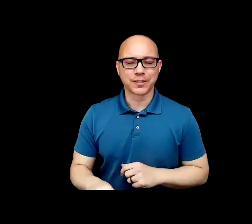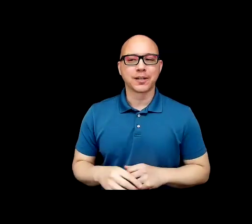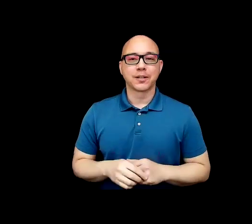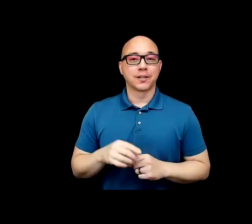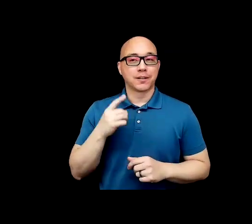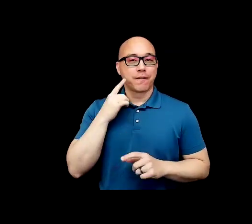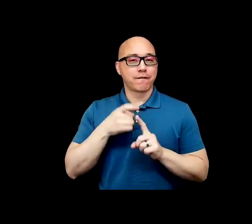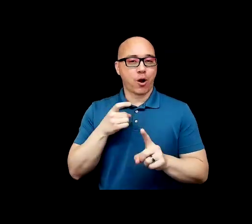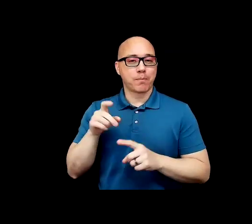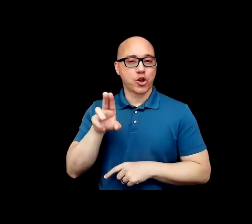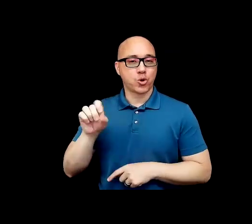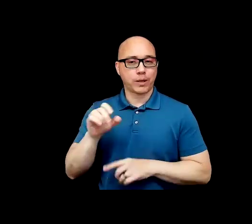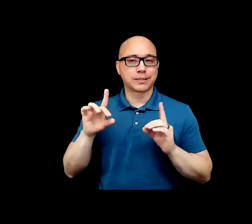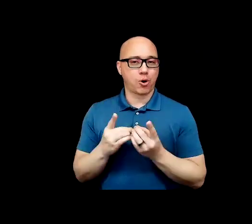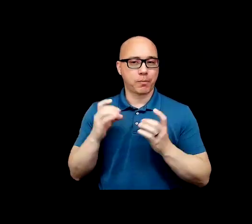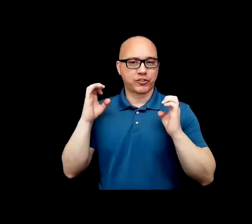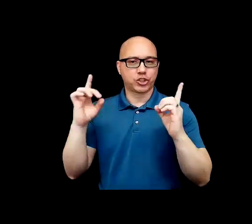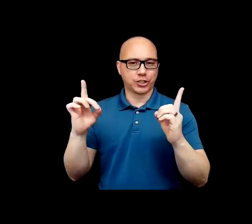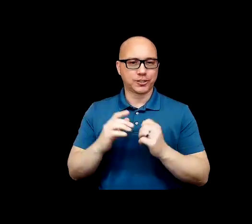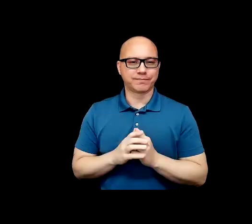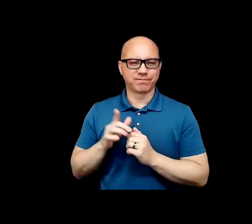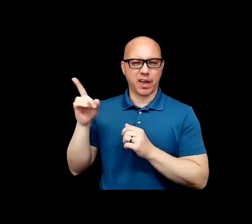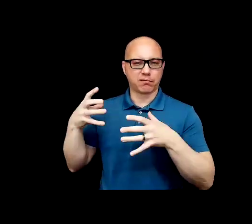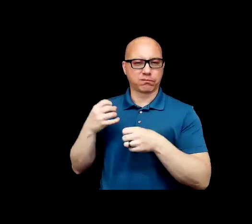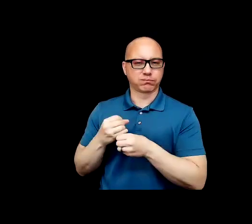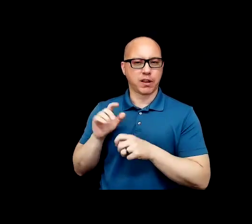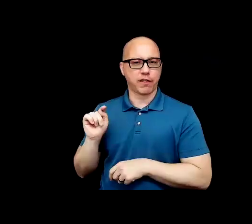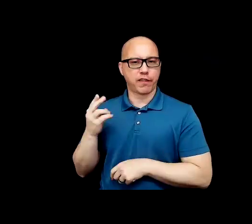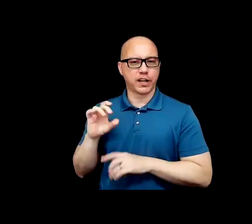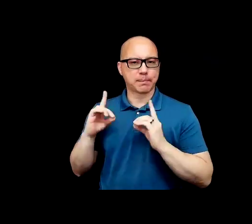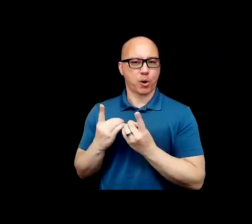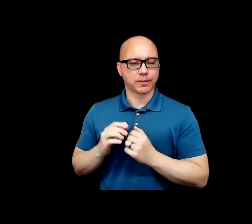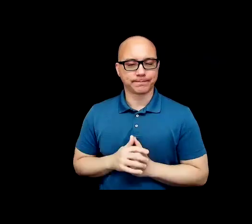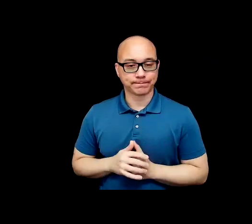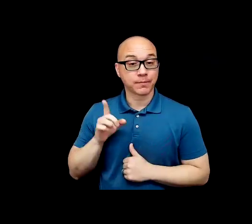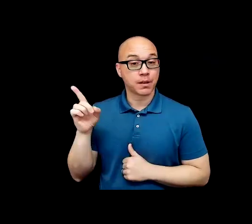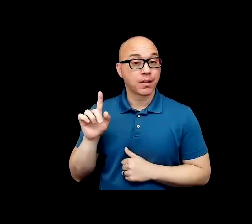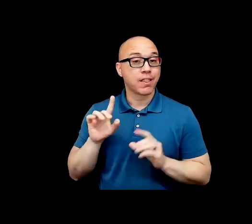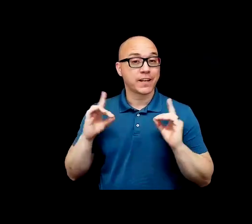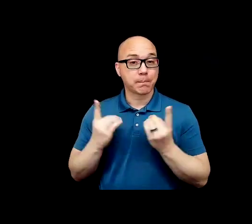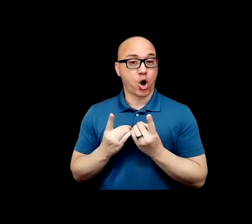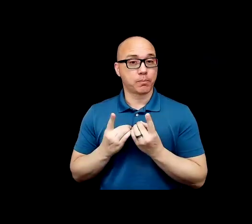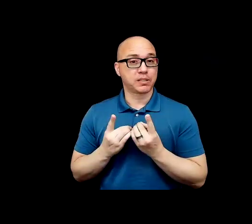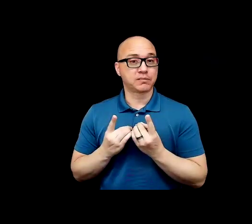from the US Department of Education. The Department does not mandate or prescribe